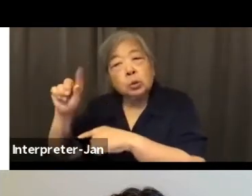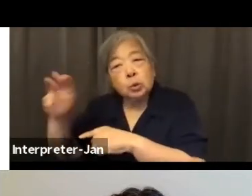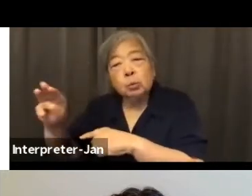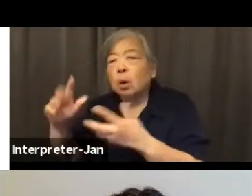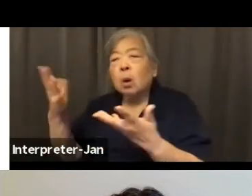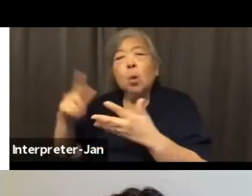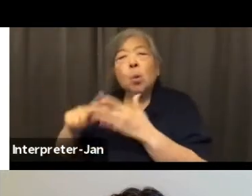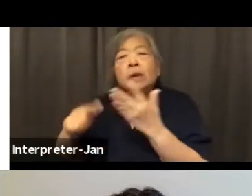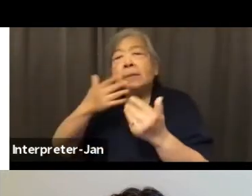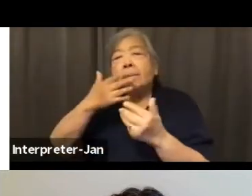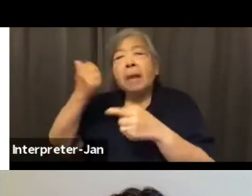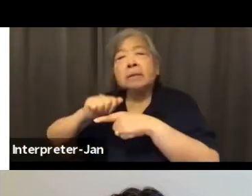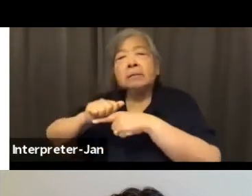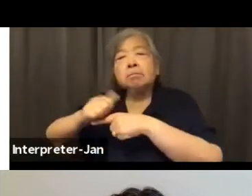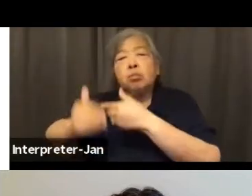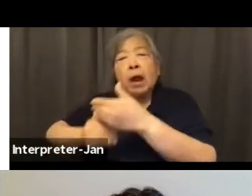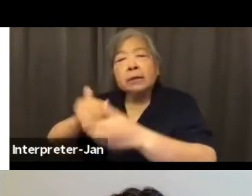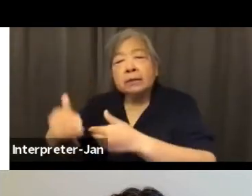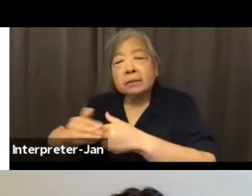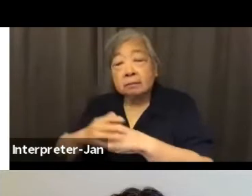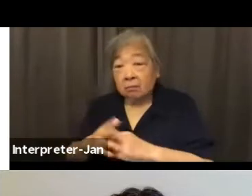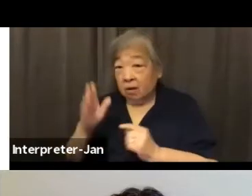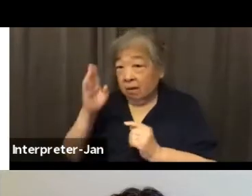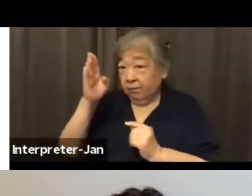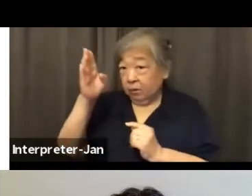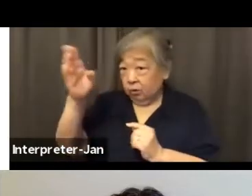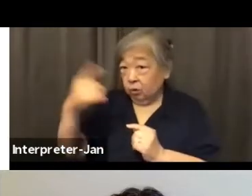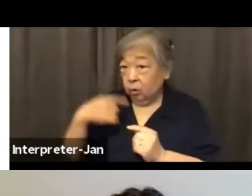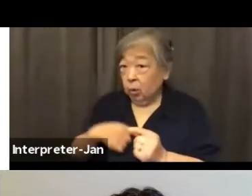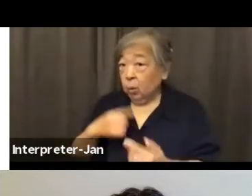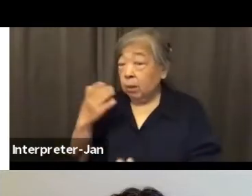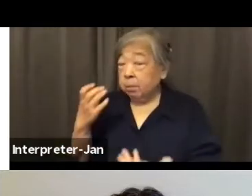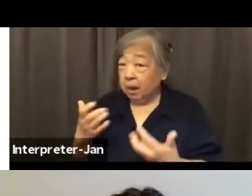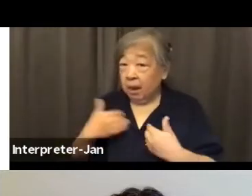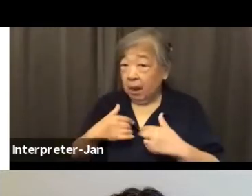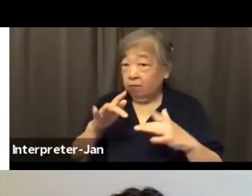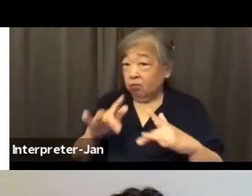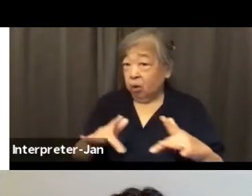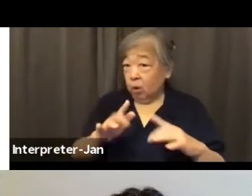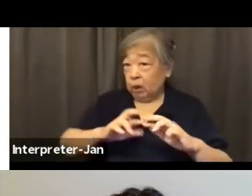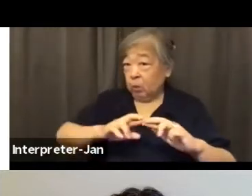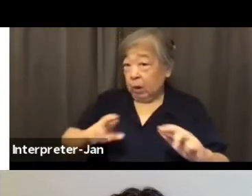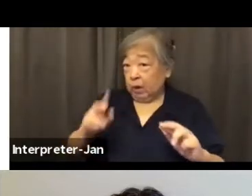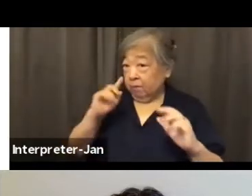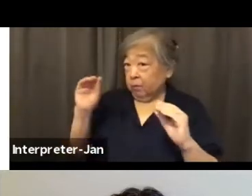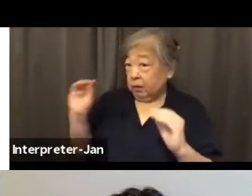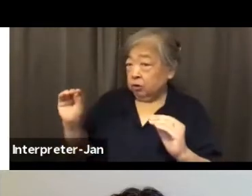In the future, we might consider doing more prerecorded ones, especially ones that are